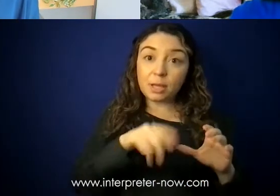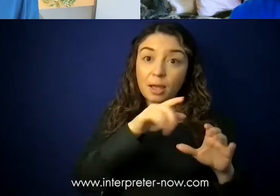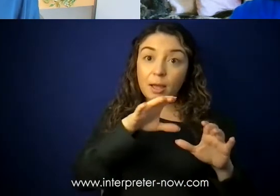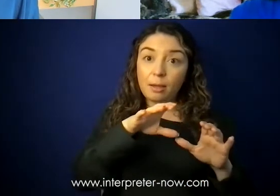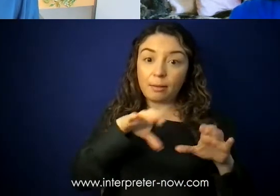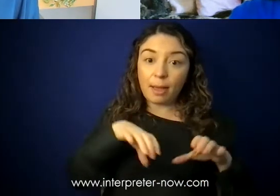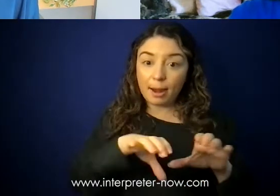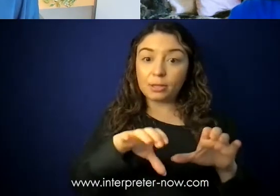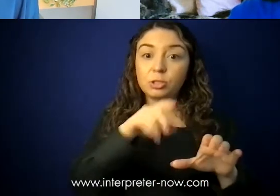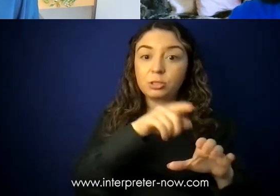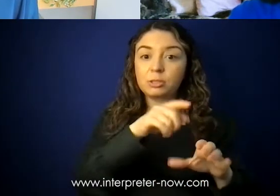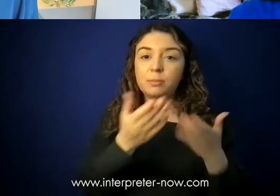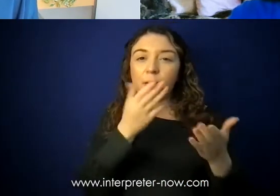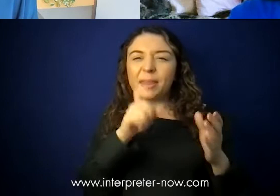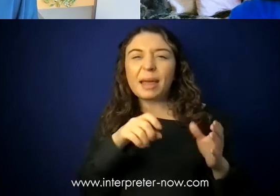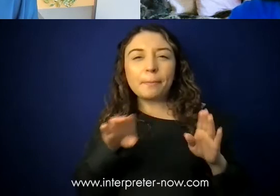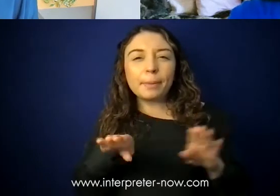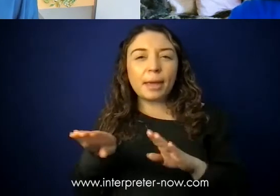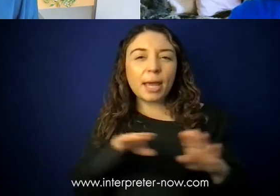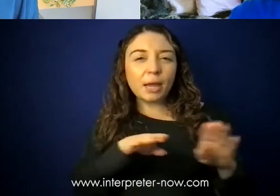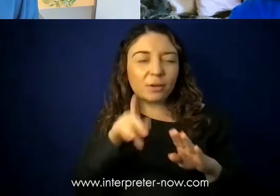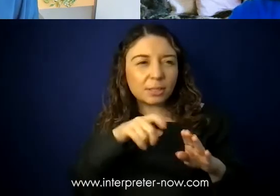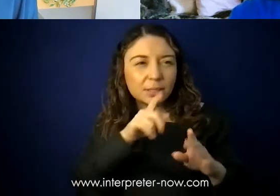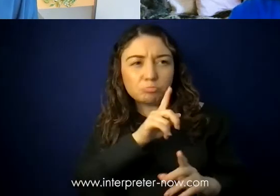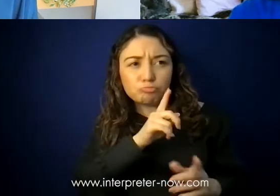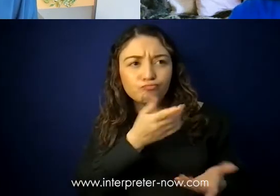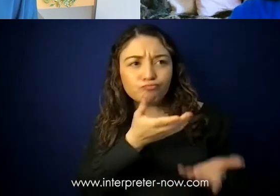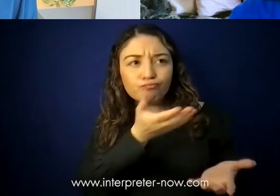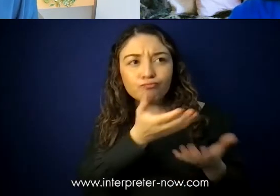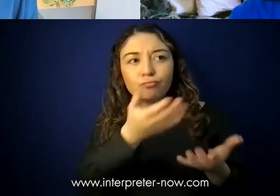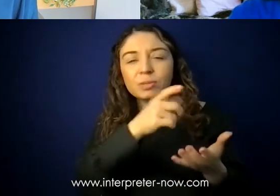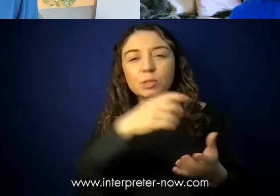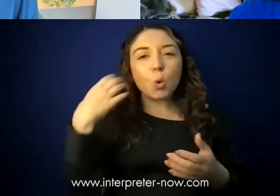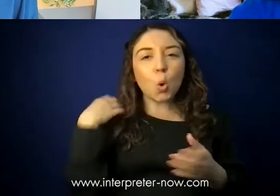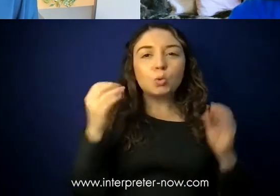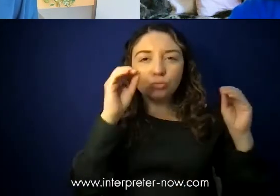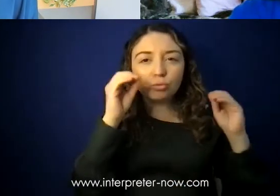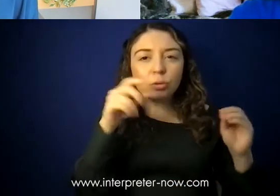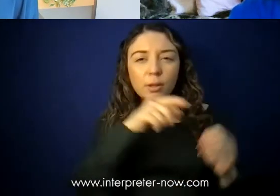adapted and checked, and they need to be developed and coached, to coach them into more appropriate